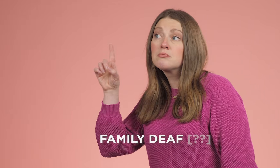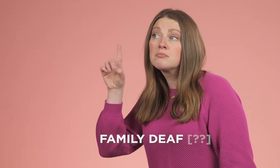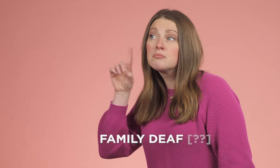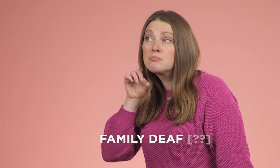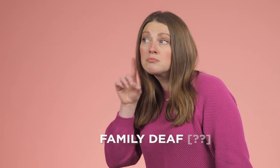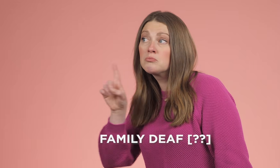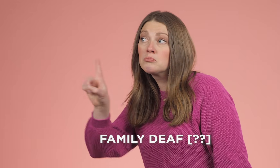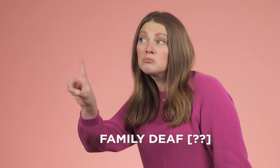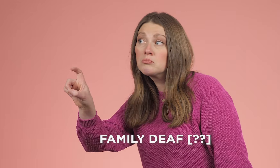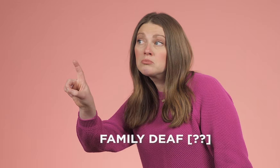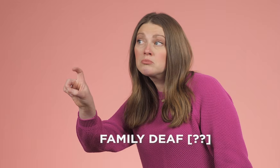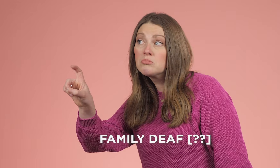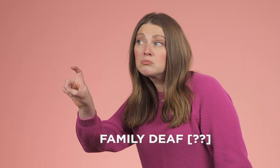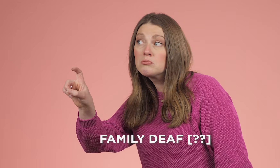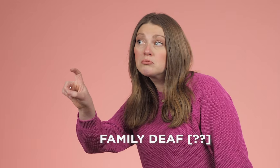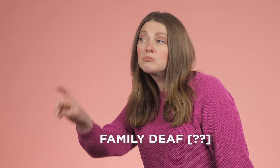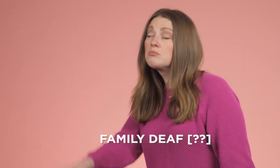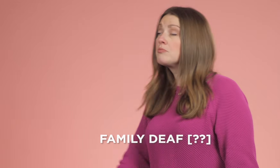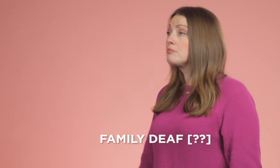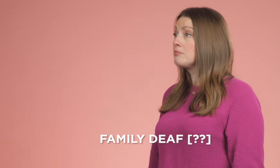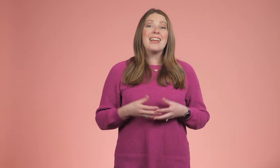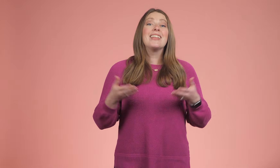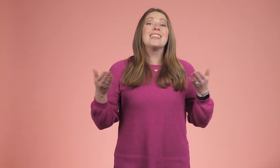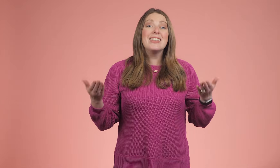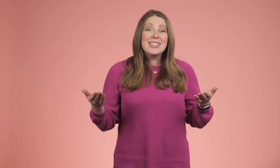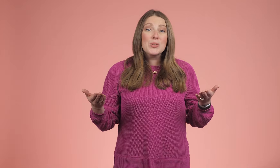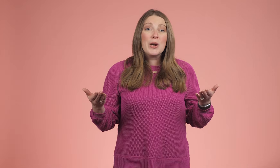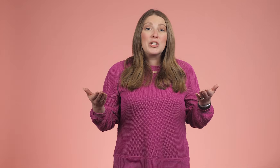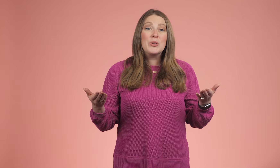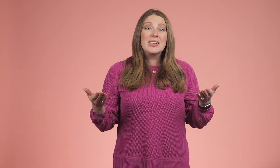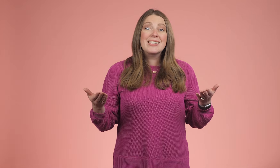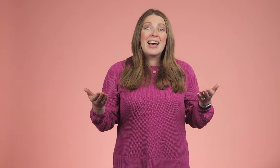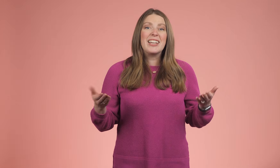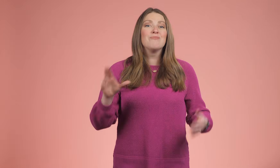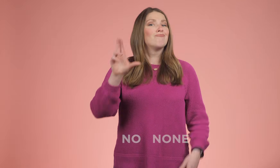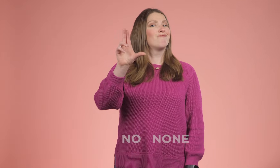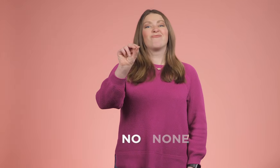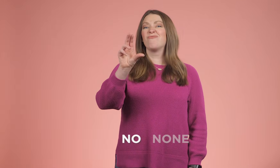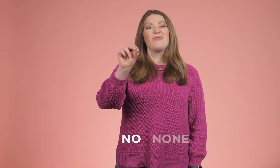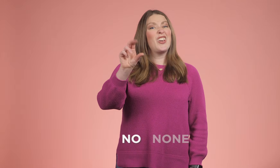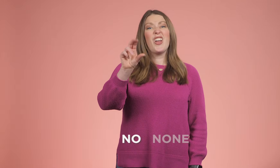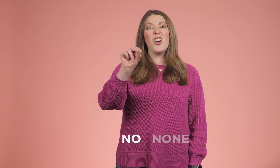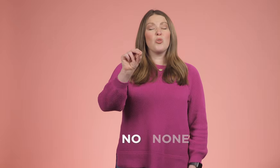deaf, question, question. This is where you can sign, no,